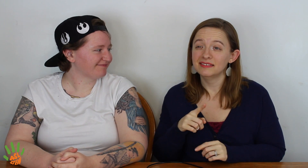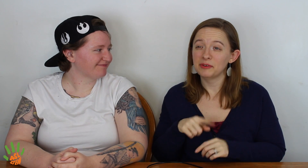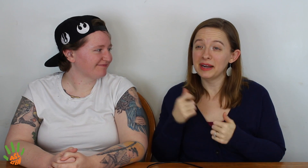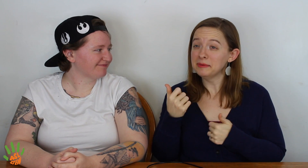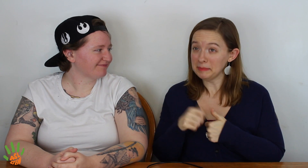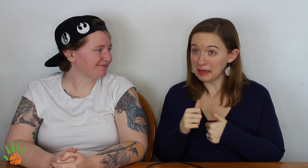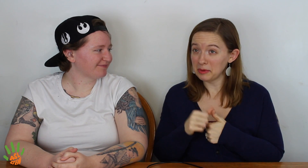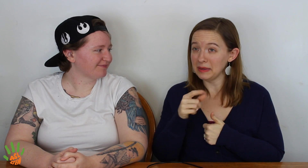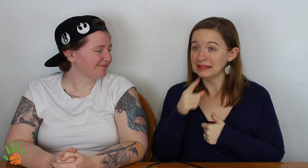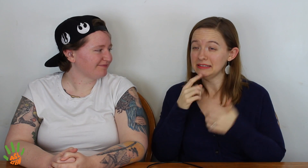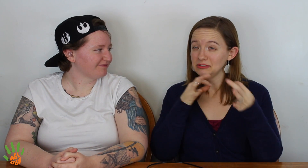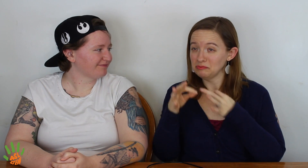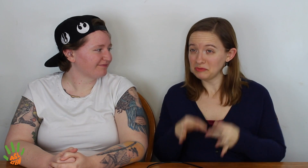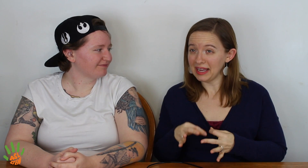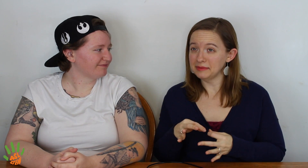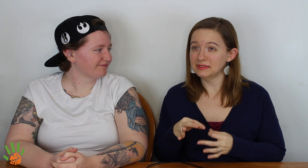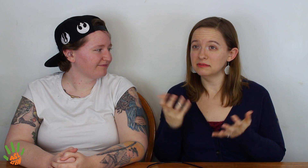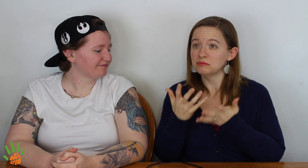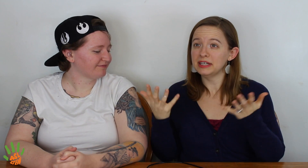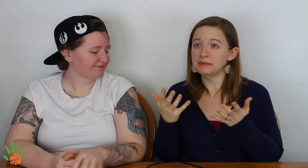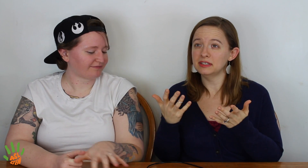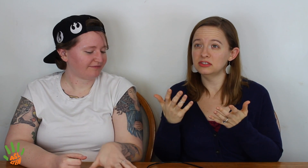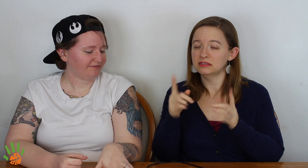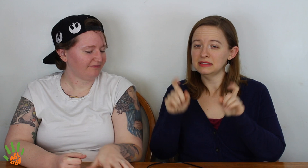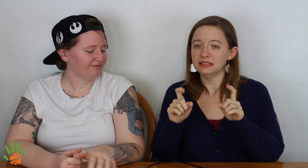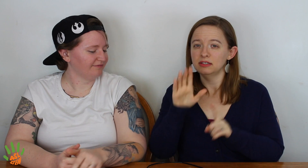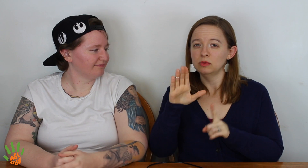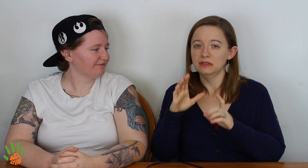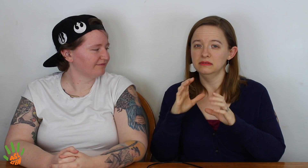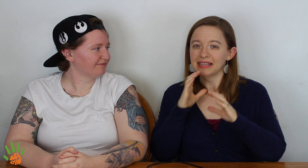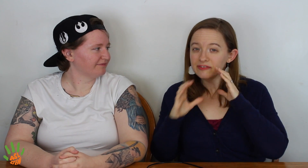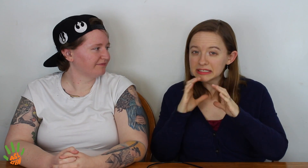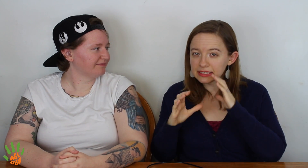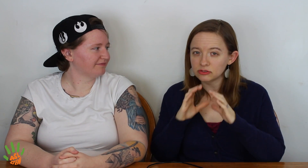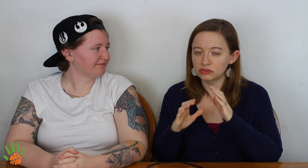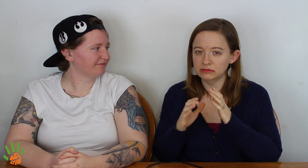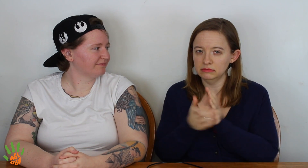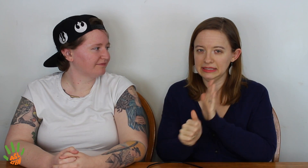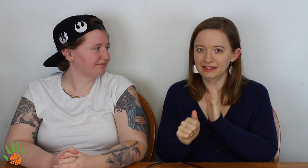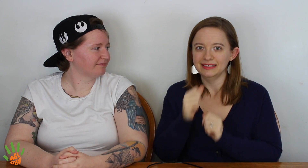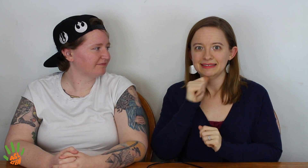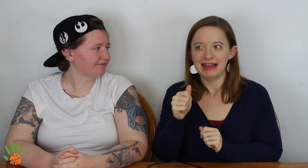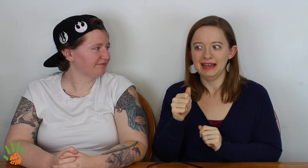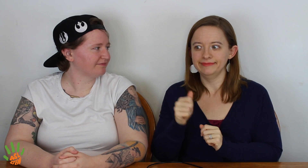But, from what I remember the description was a test of your conversational skills.